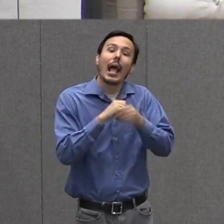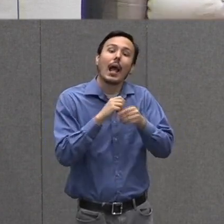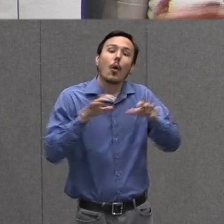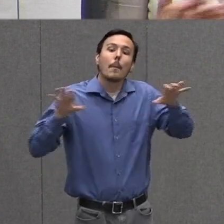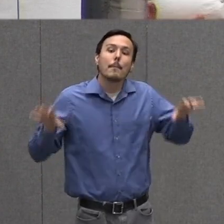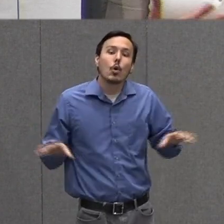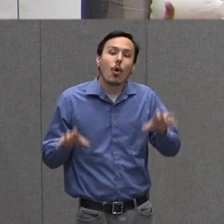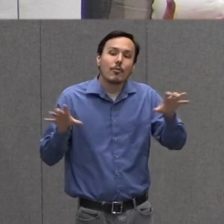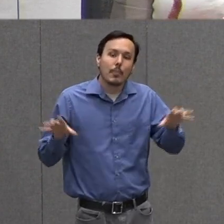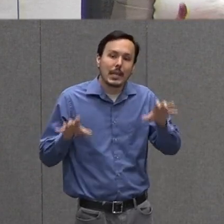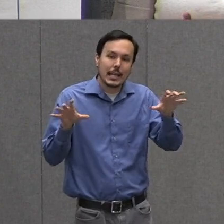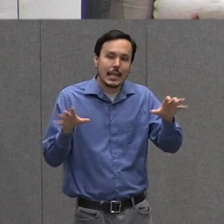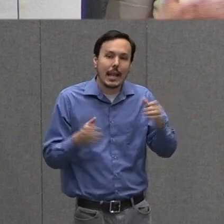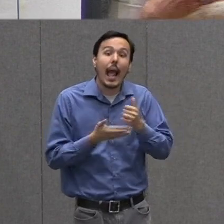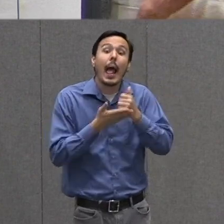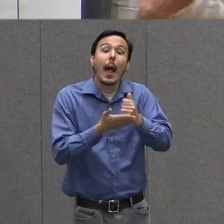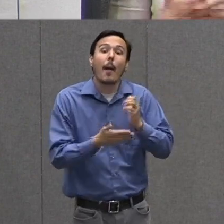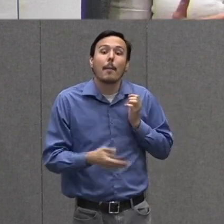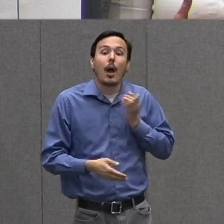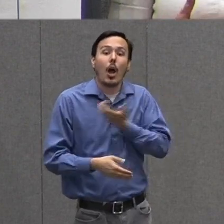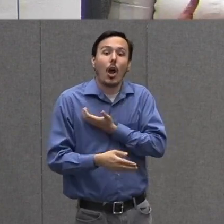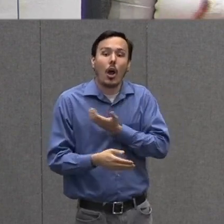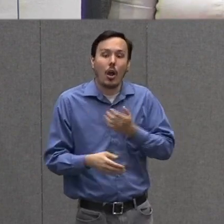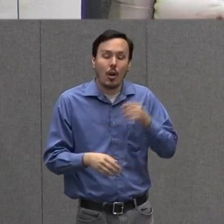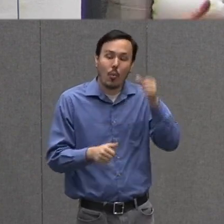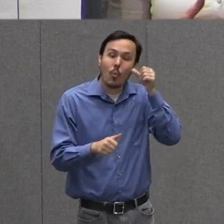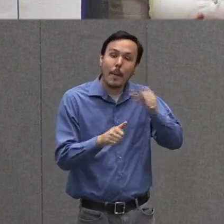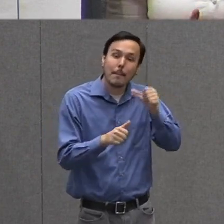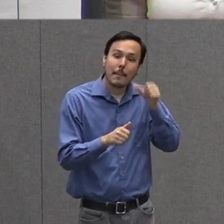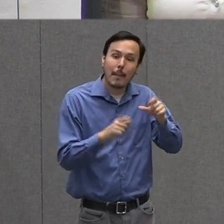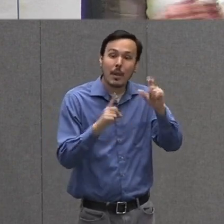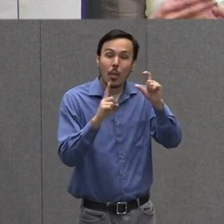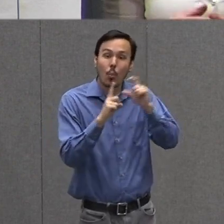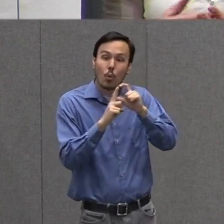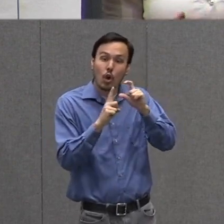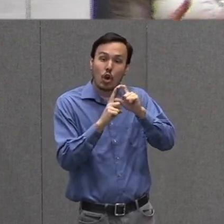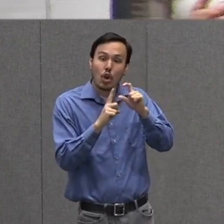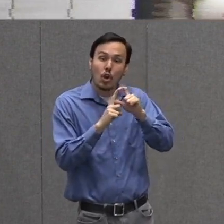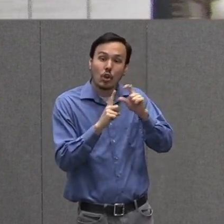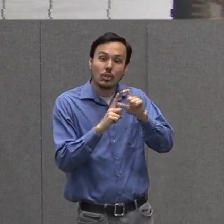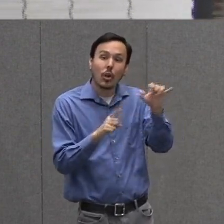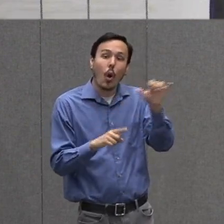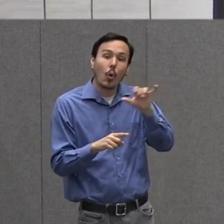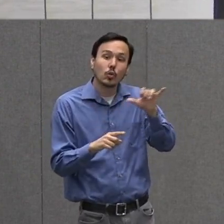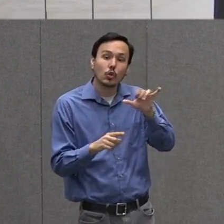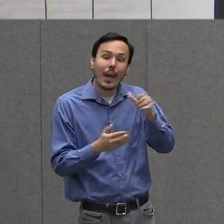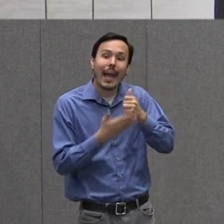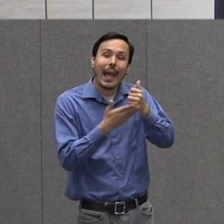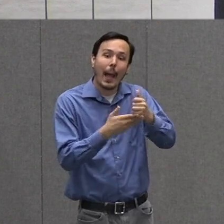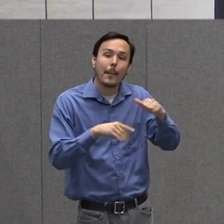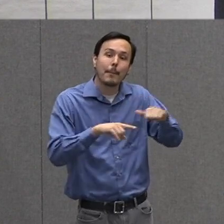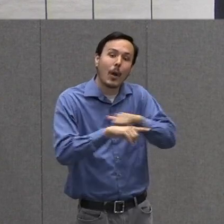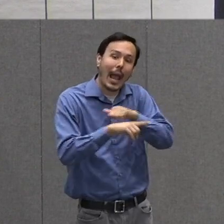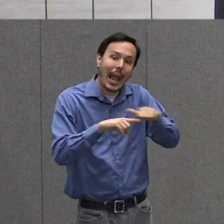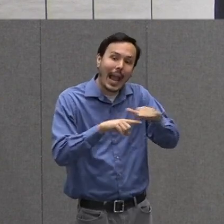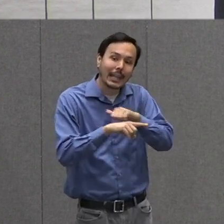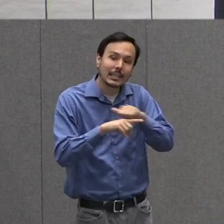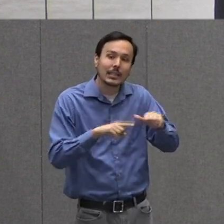to help us remember some of the words and to help us practice what some of those words mean.